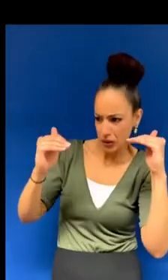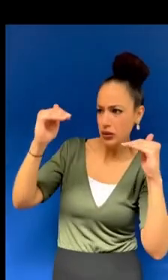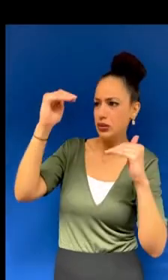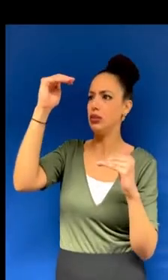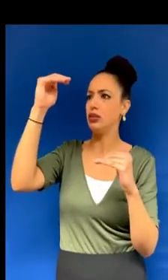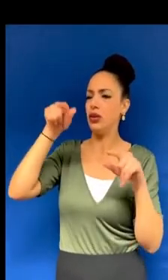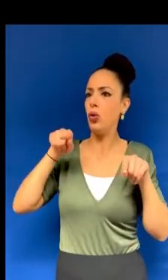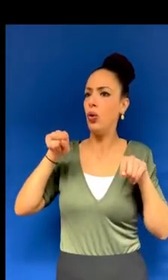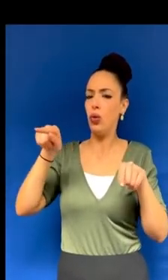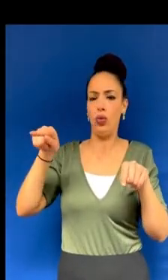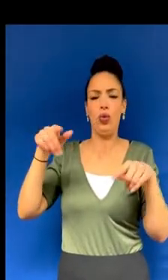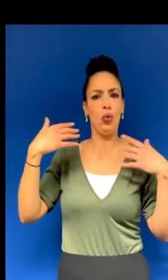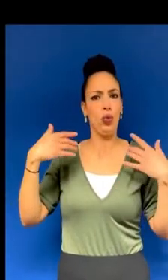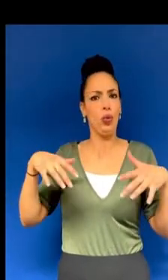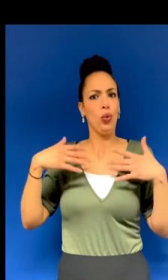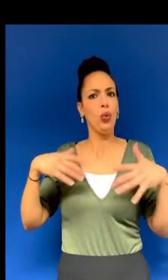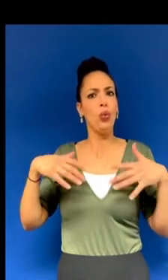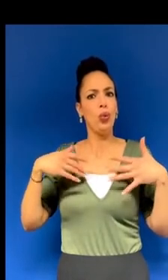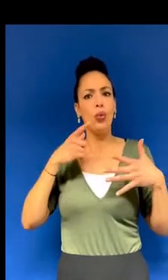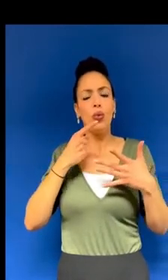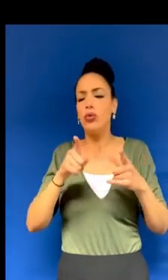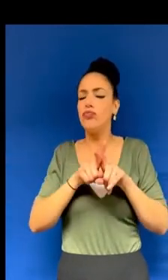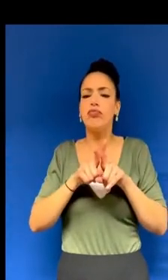and it just felt like there was these two very different worlds happening at the same time.